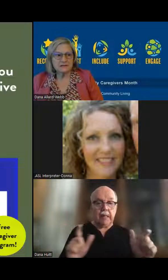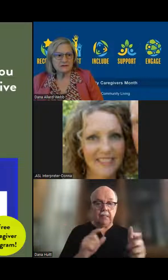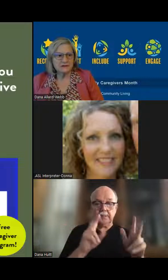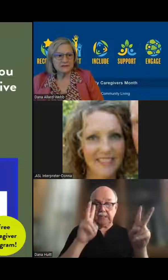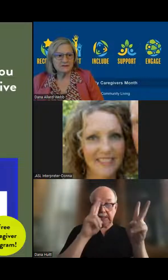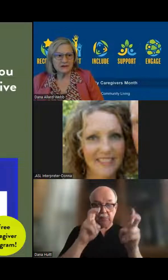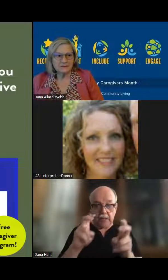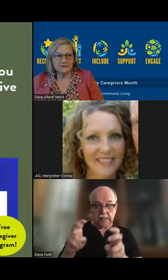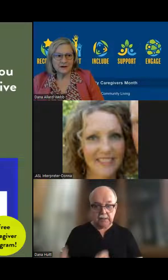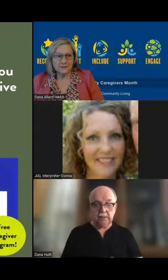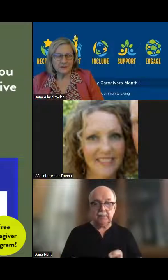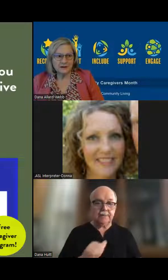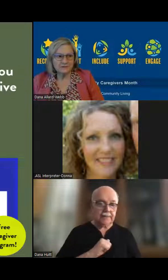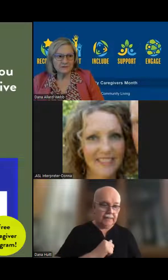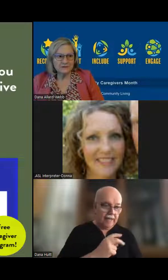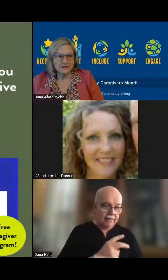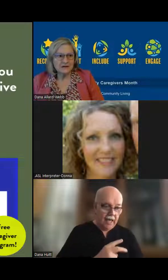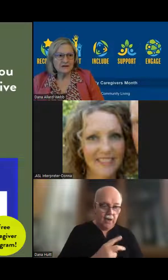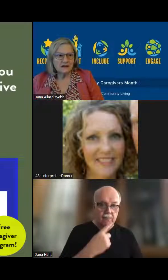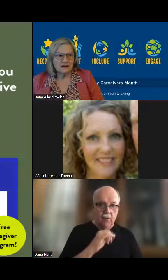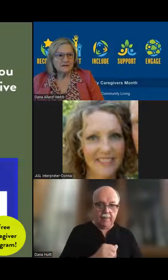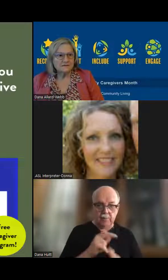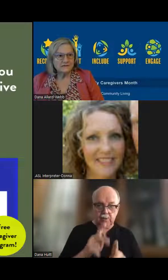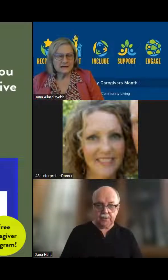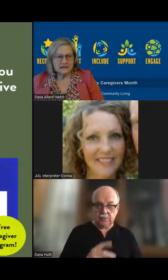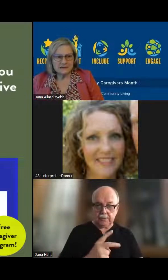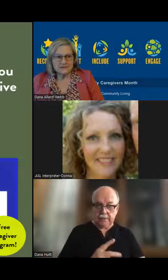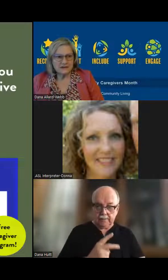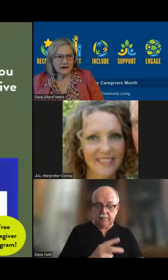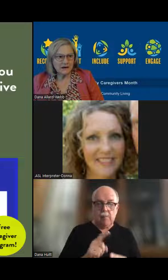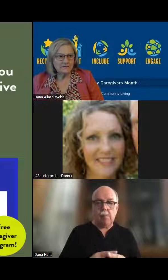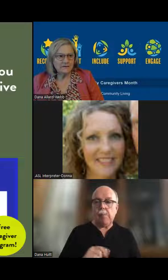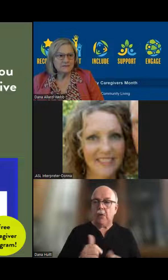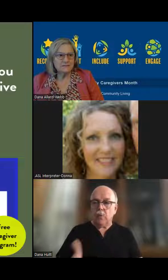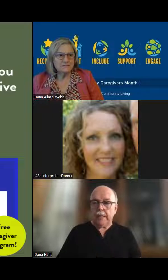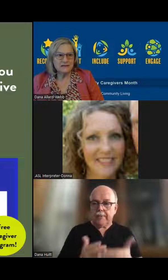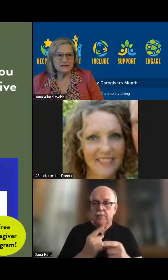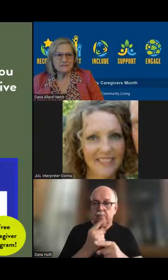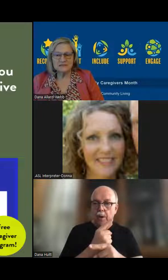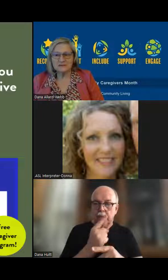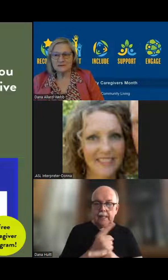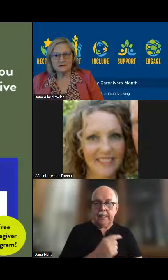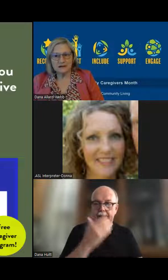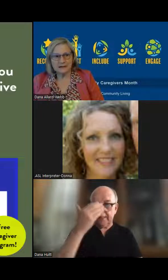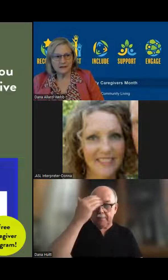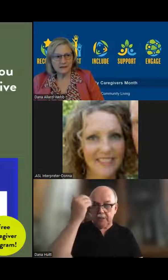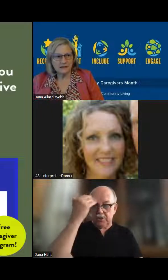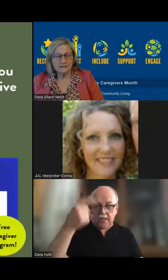. So if you get a chance, check out the web page . And then we've got a team that's pretty small, but we're trying